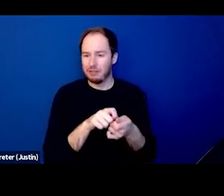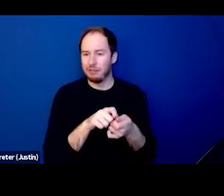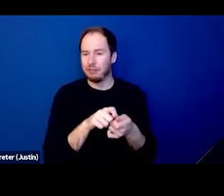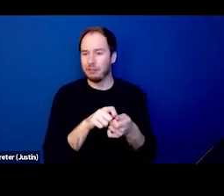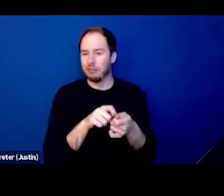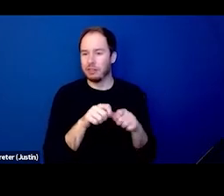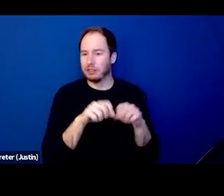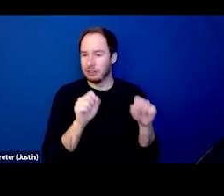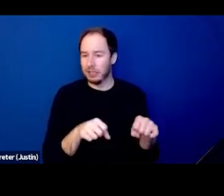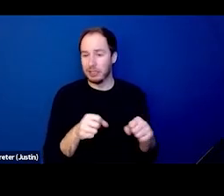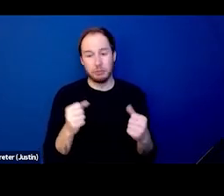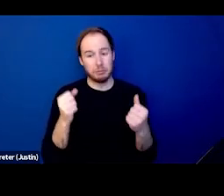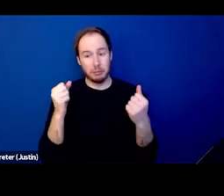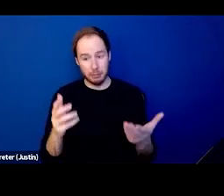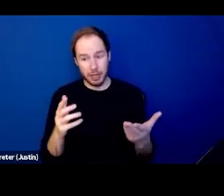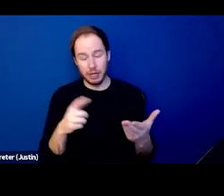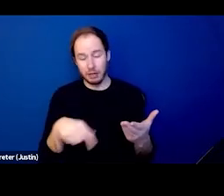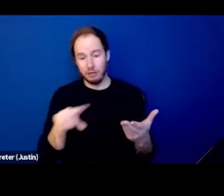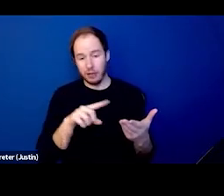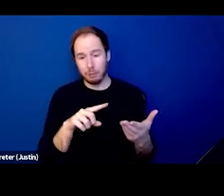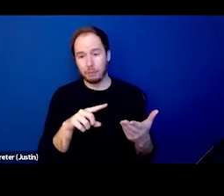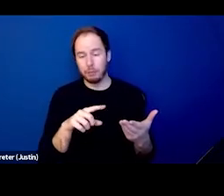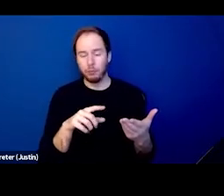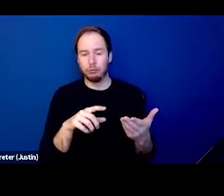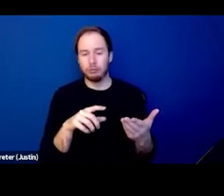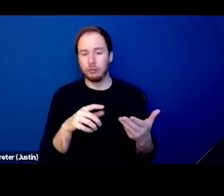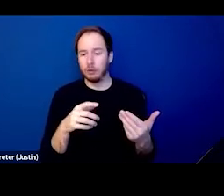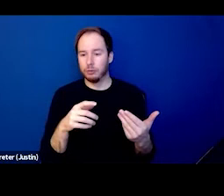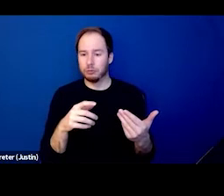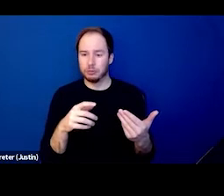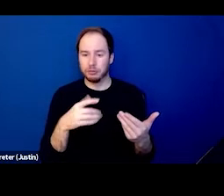A lot of them will work with outside organizations